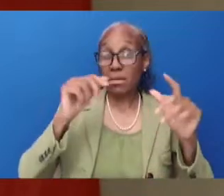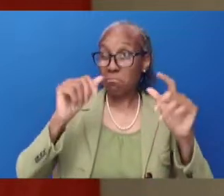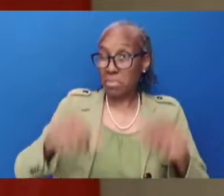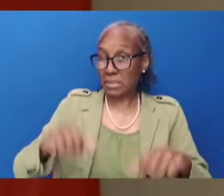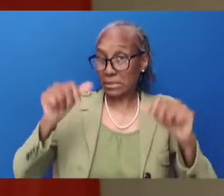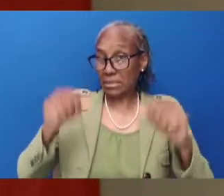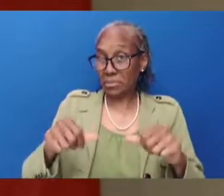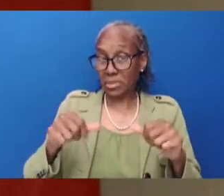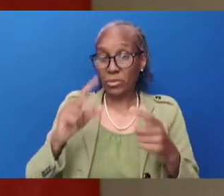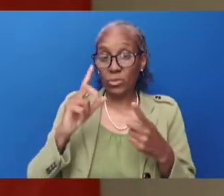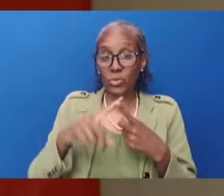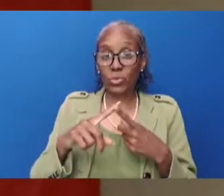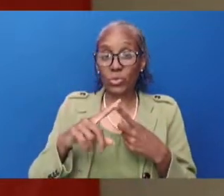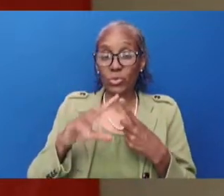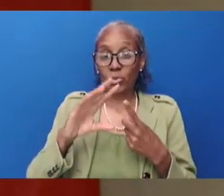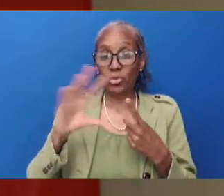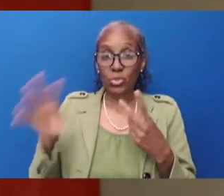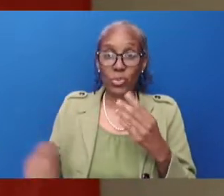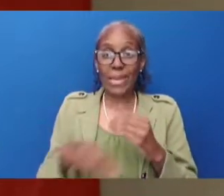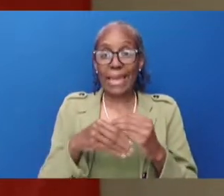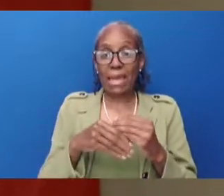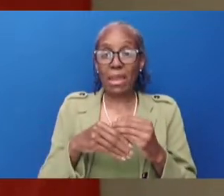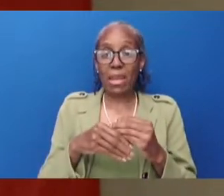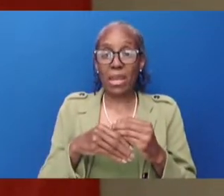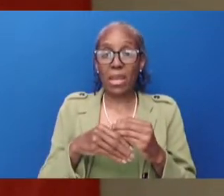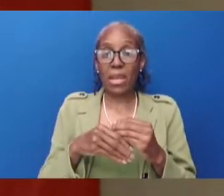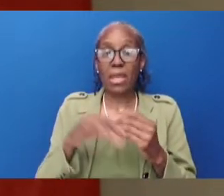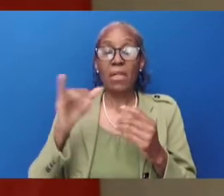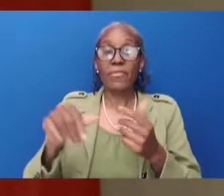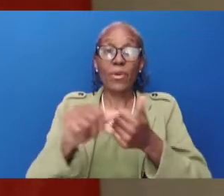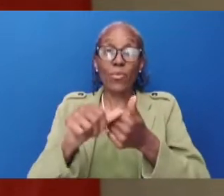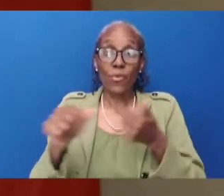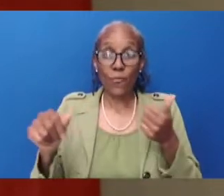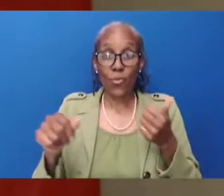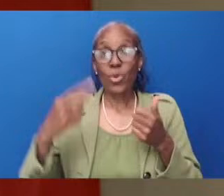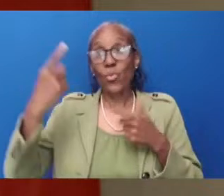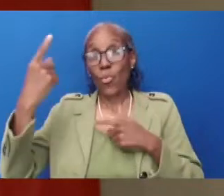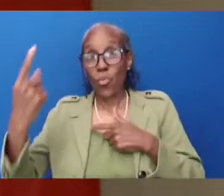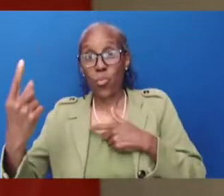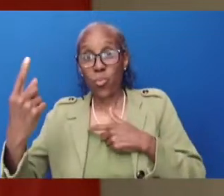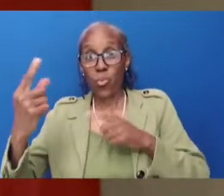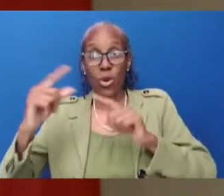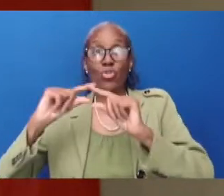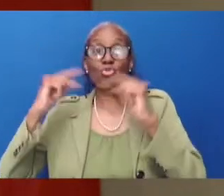BILL. AND